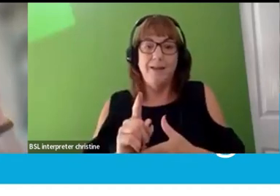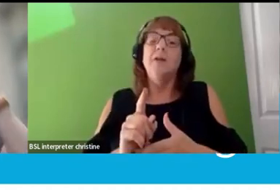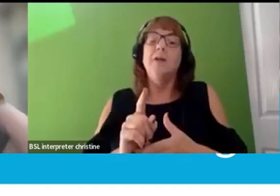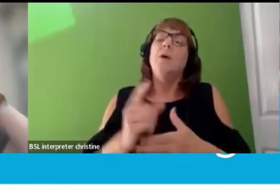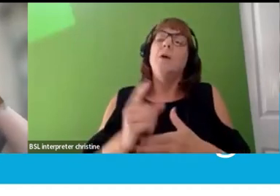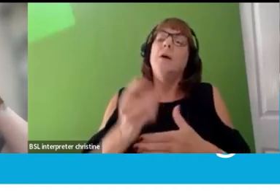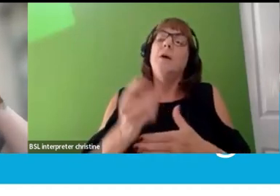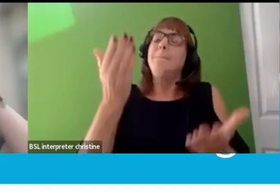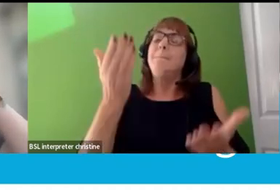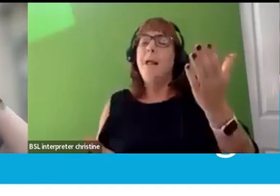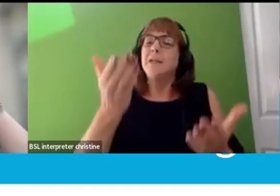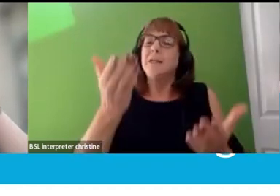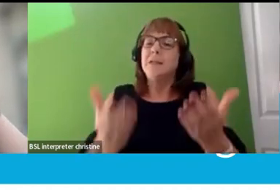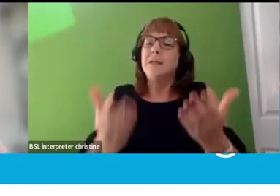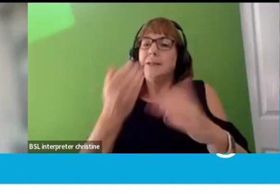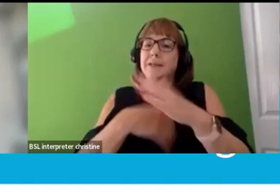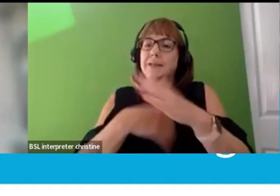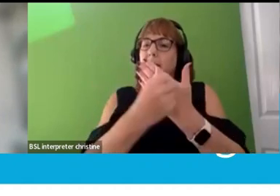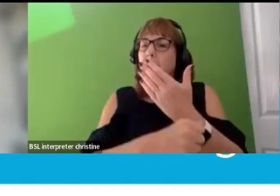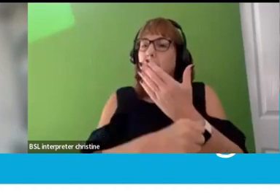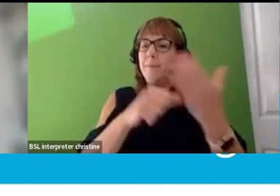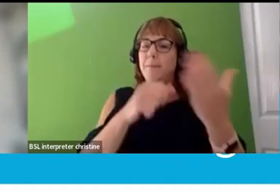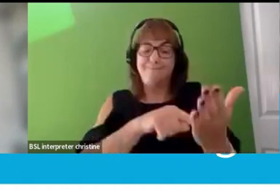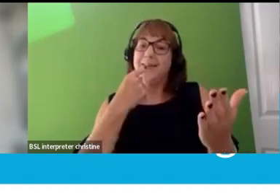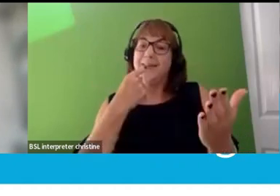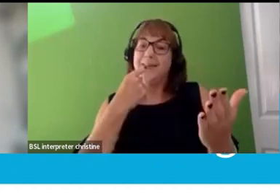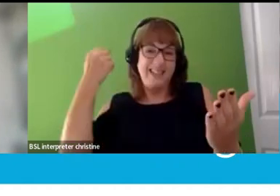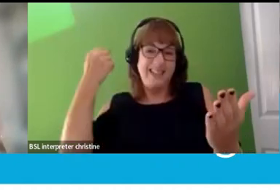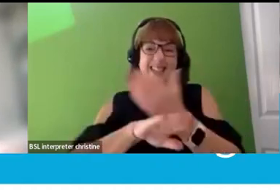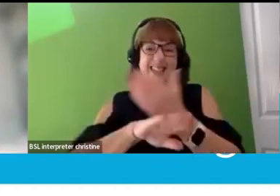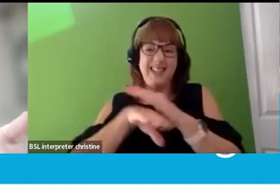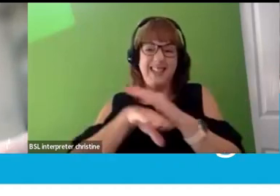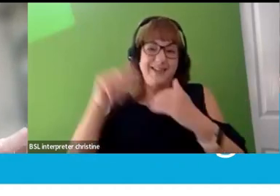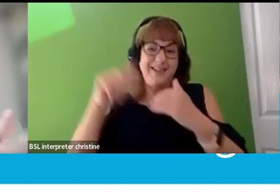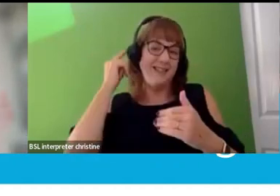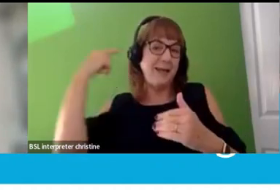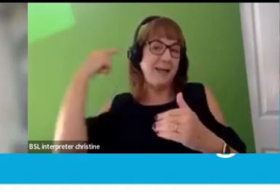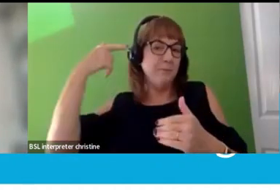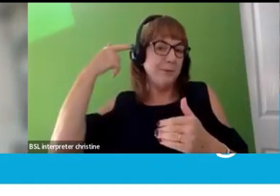balances in our inner ear so it's a sense that's to do with how fast we're moving and the direction